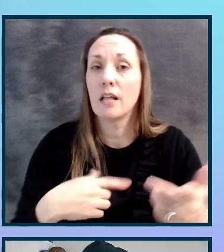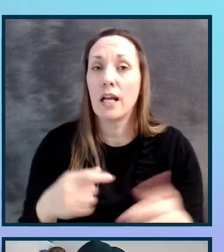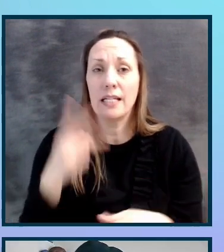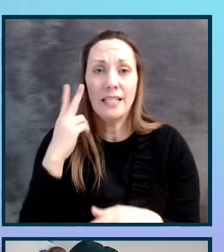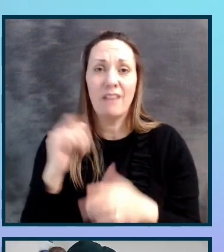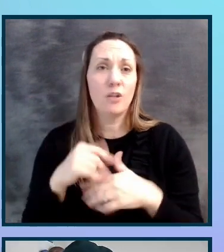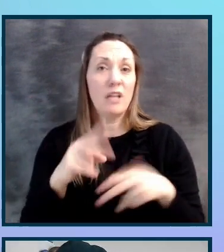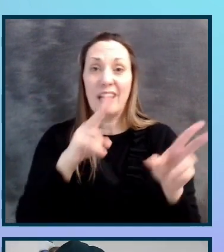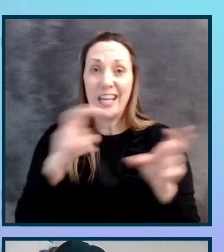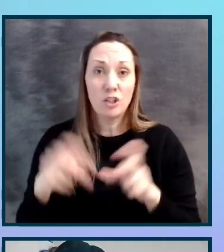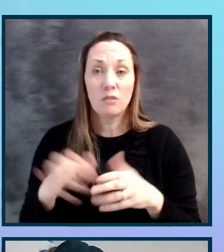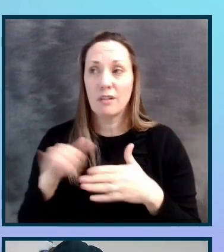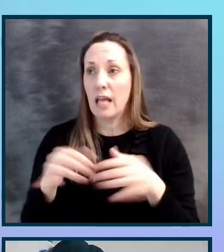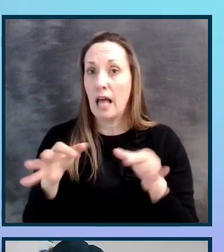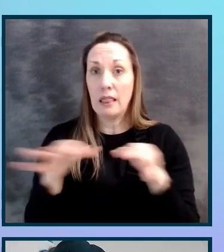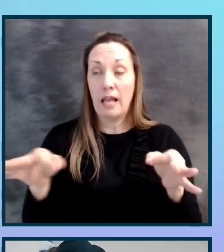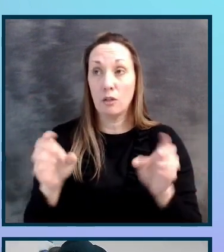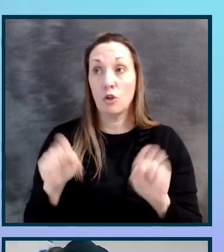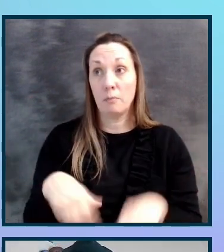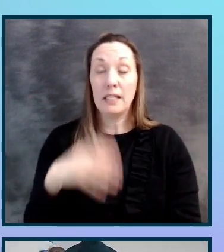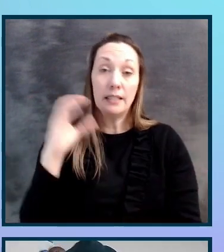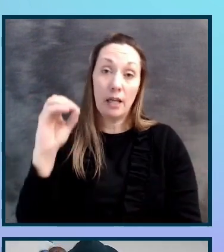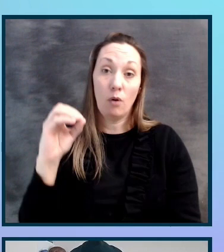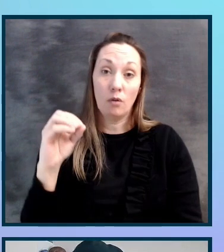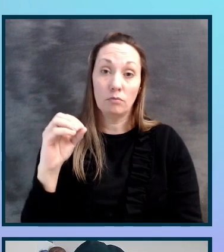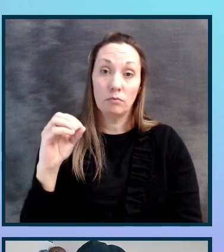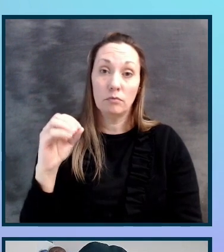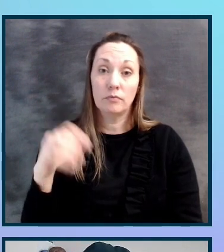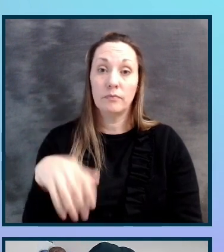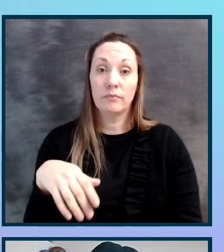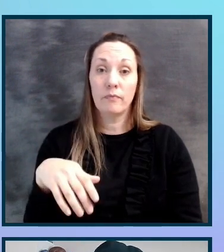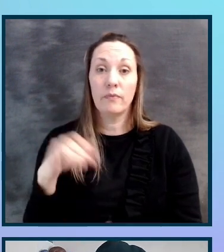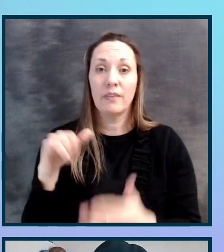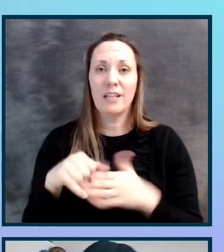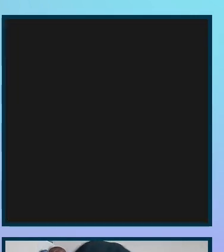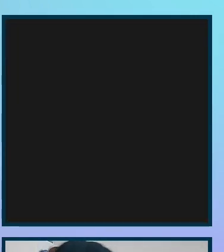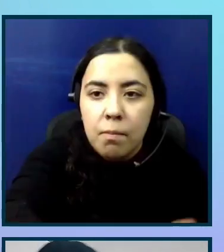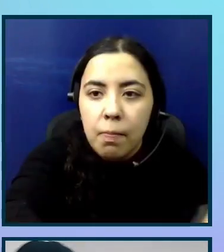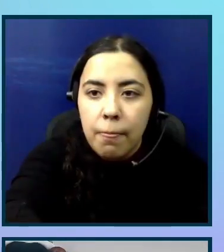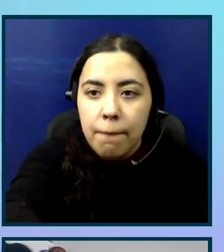That length to be zero, right? This is just a basic example, right?